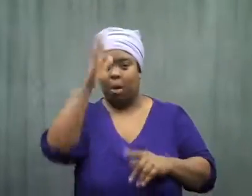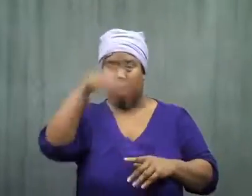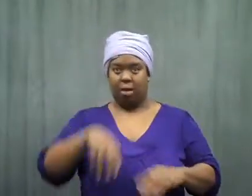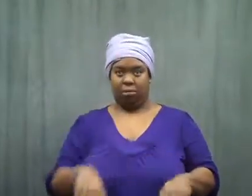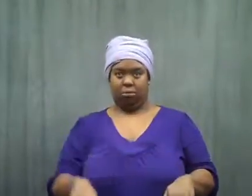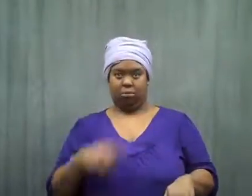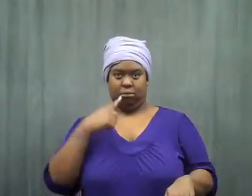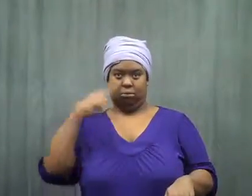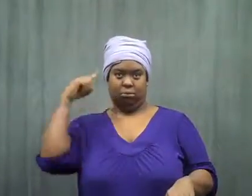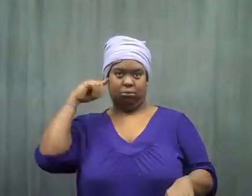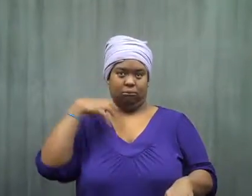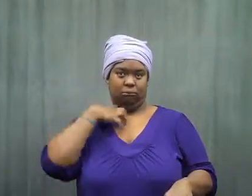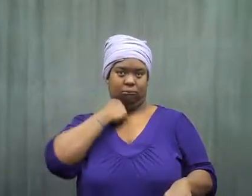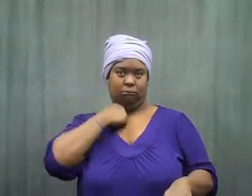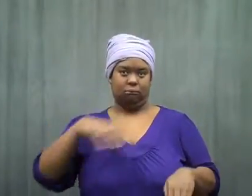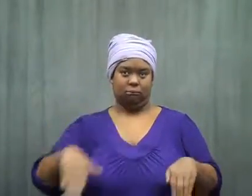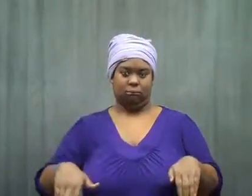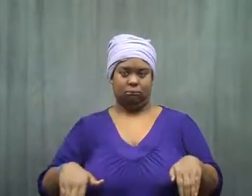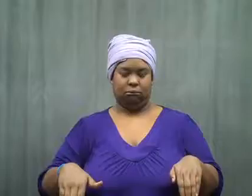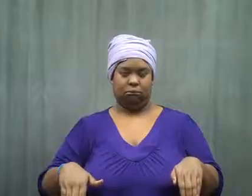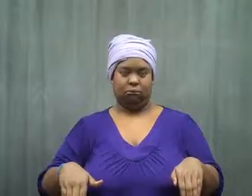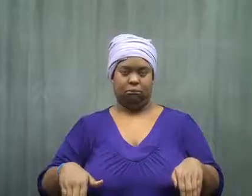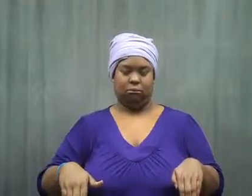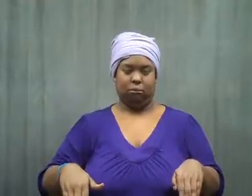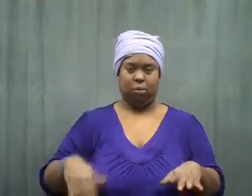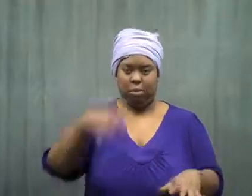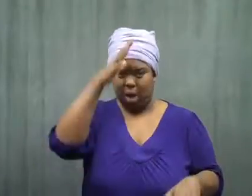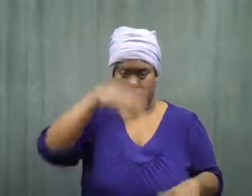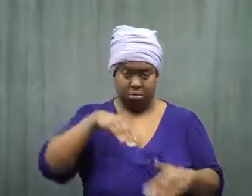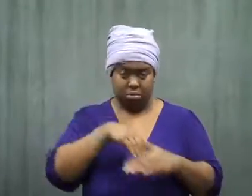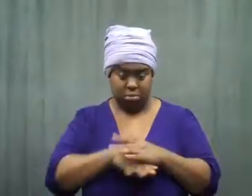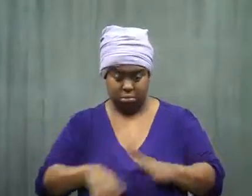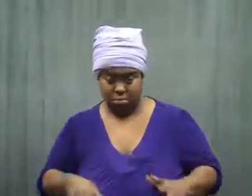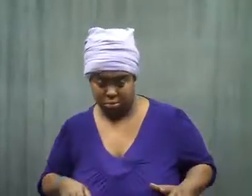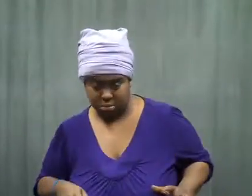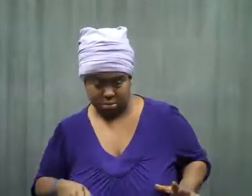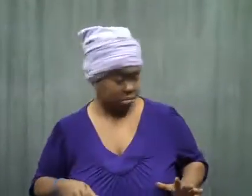One guy just sat there, stunned.